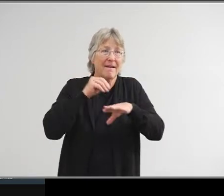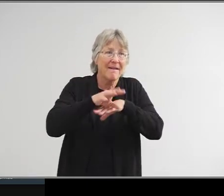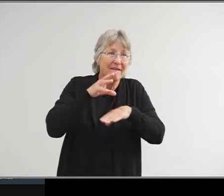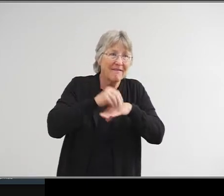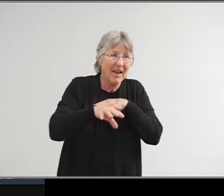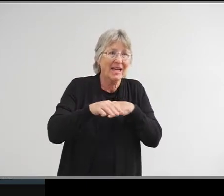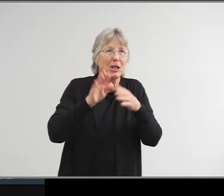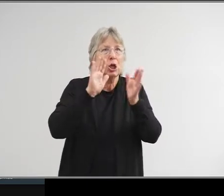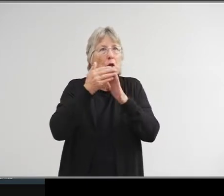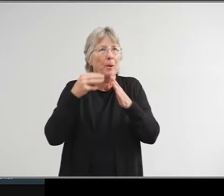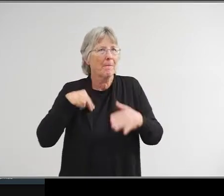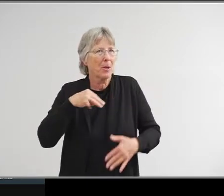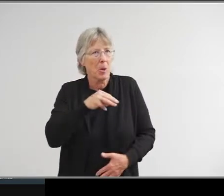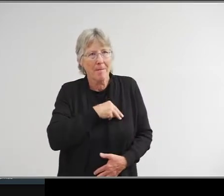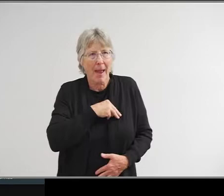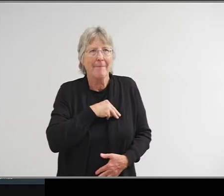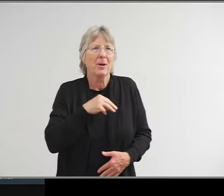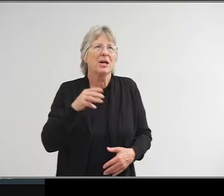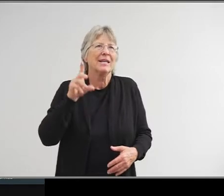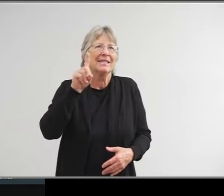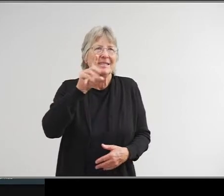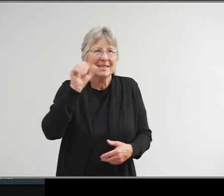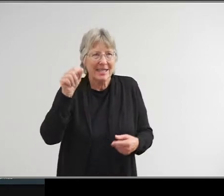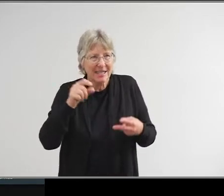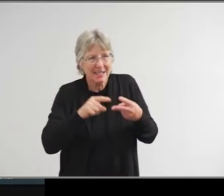Our students of color, our low-income students